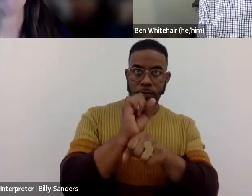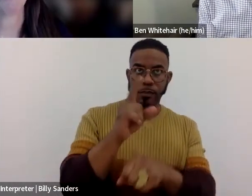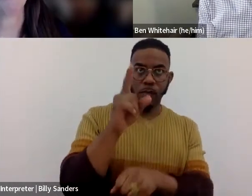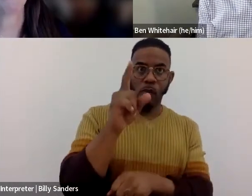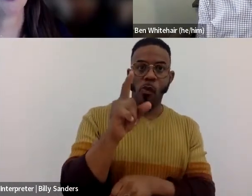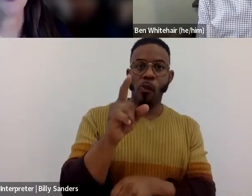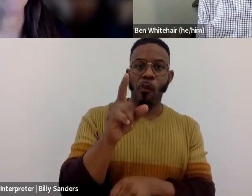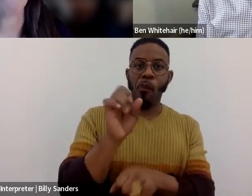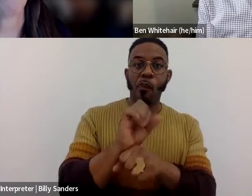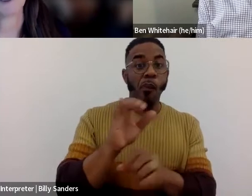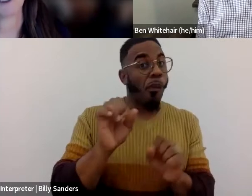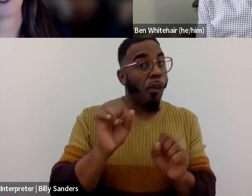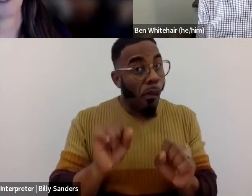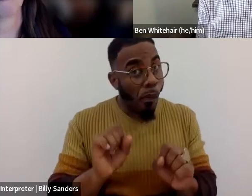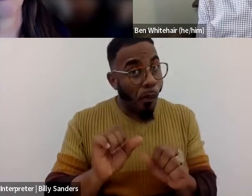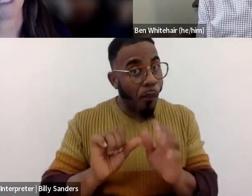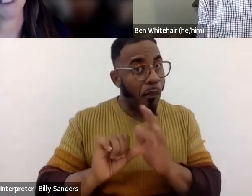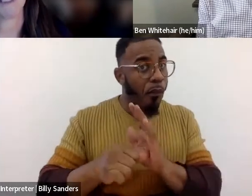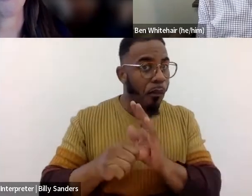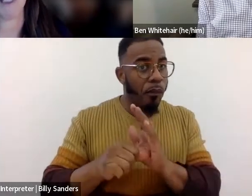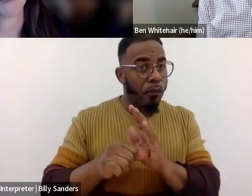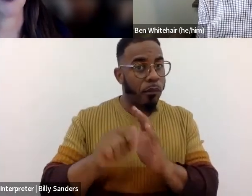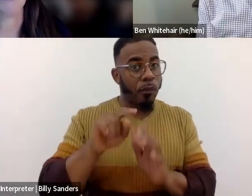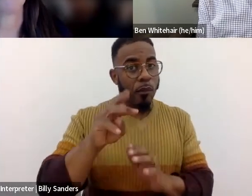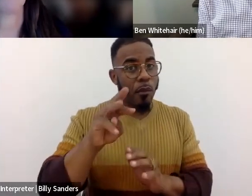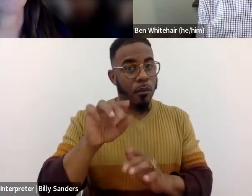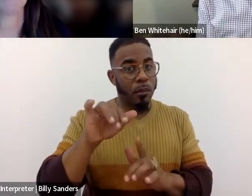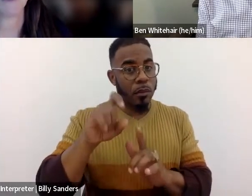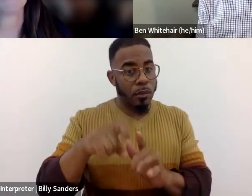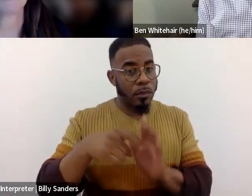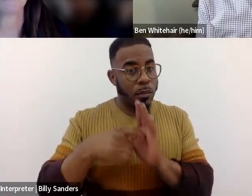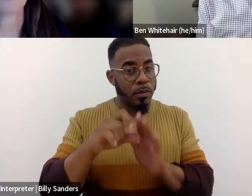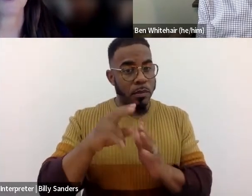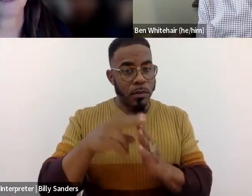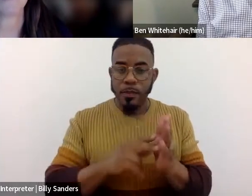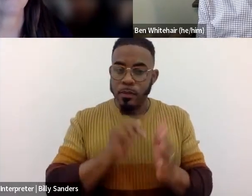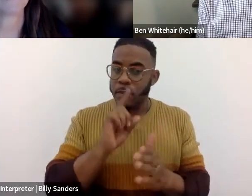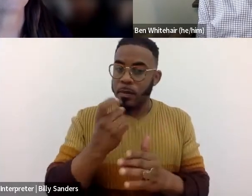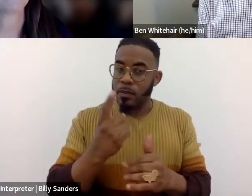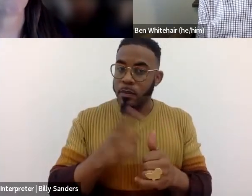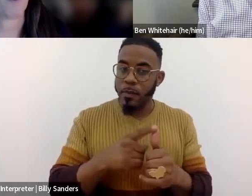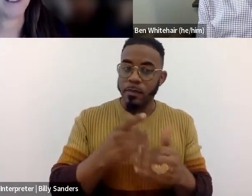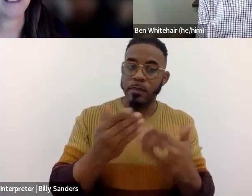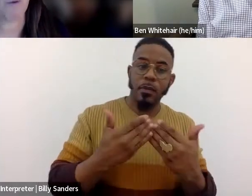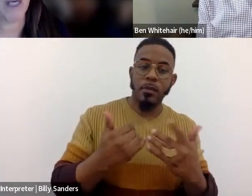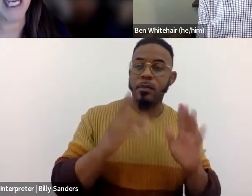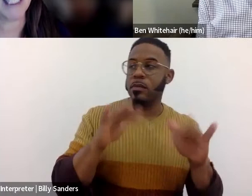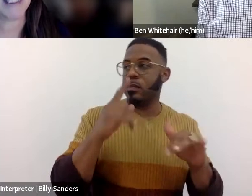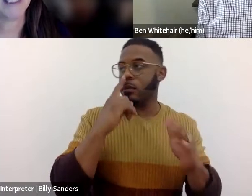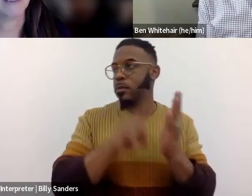an employer could enforce the terms of that contract, so it's not just as easy as walking away.